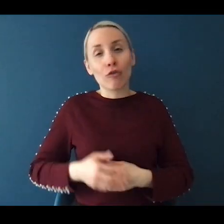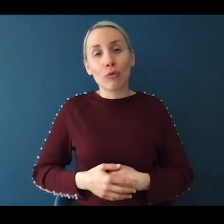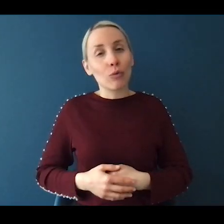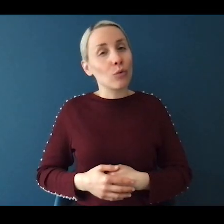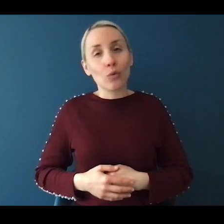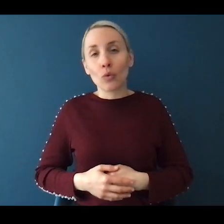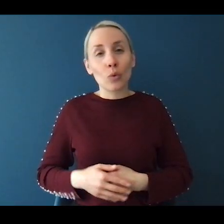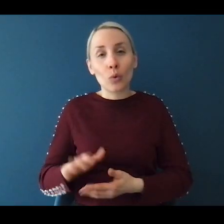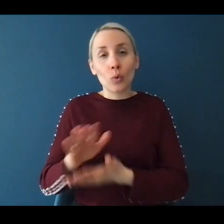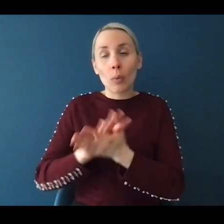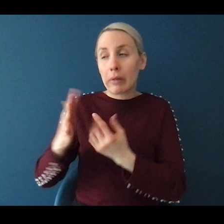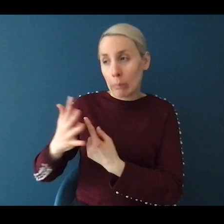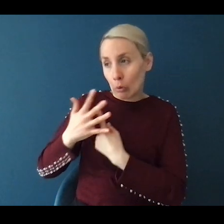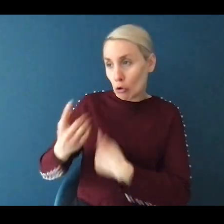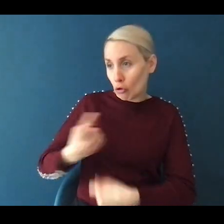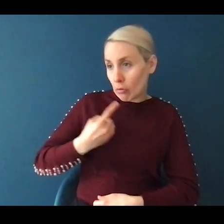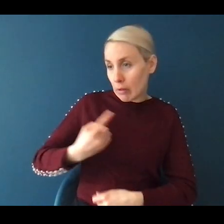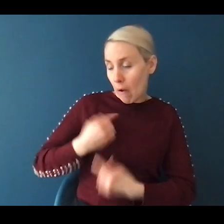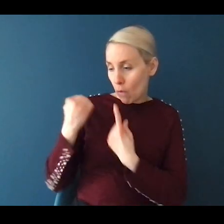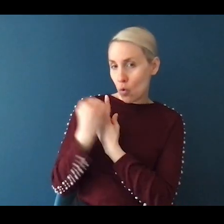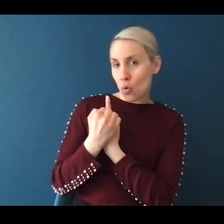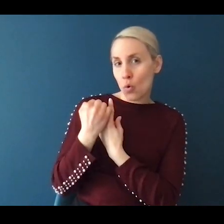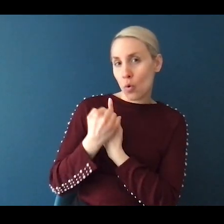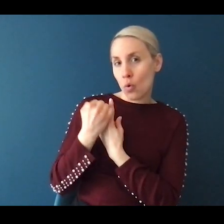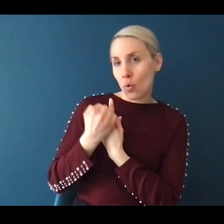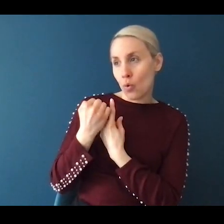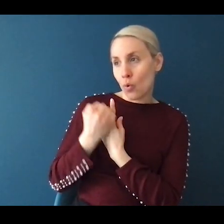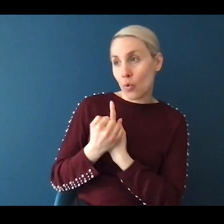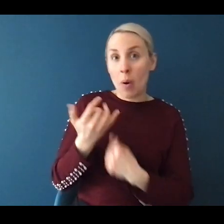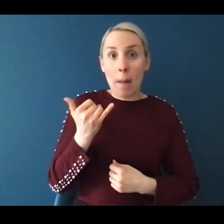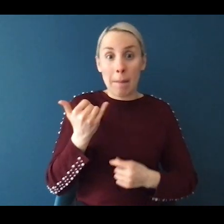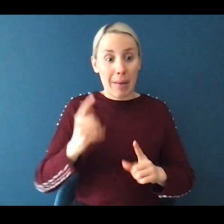whether that's the way that you work and you want to continue doing that and pushing a